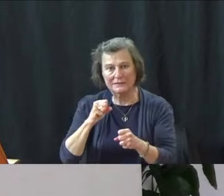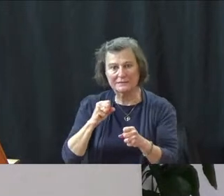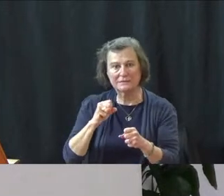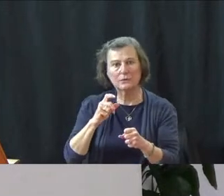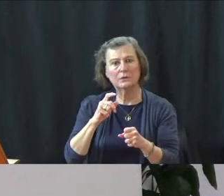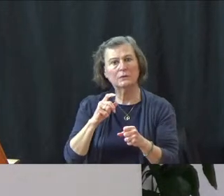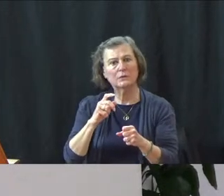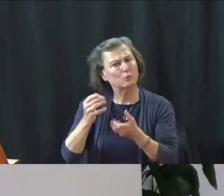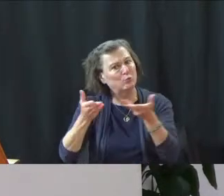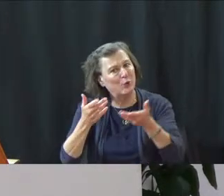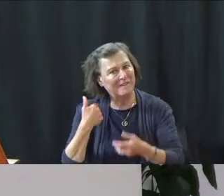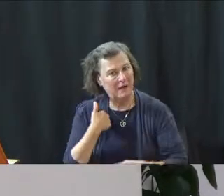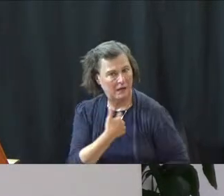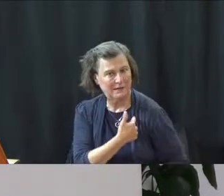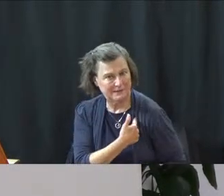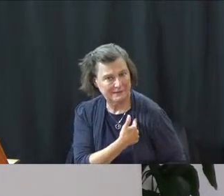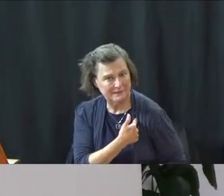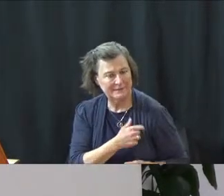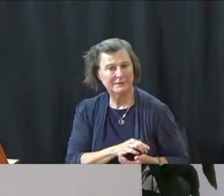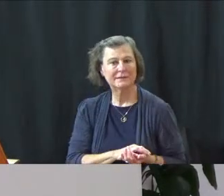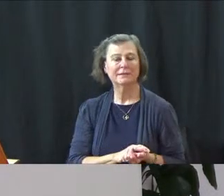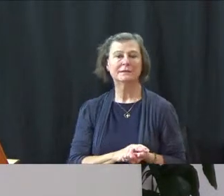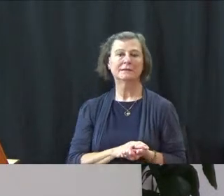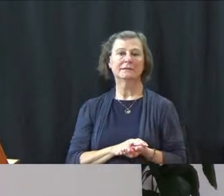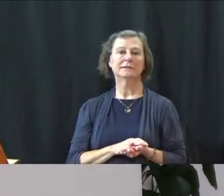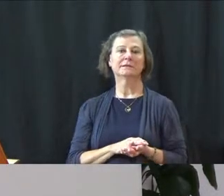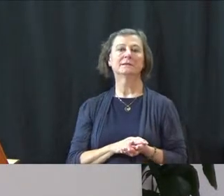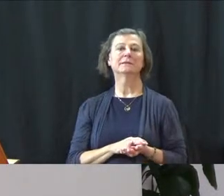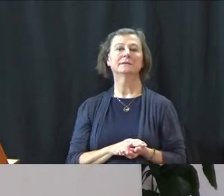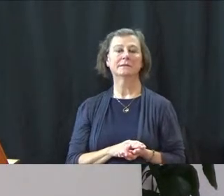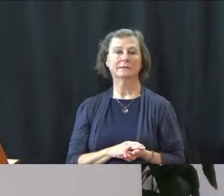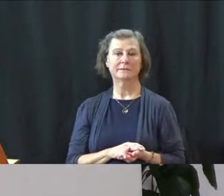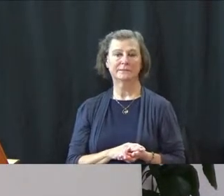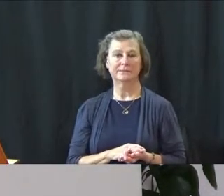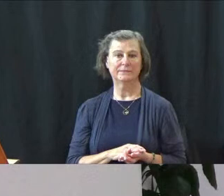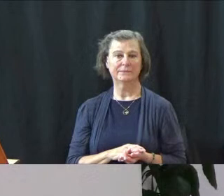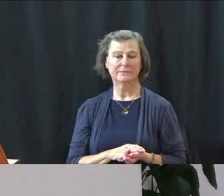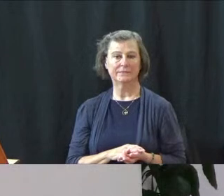us.